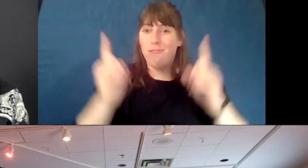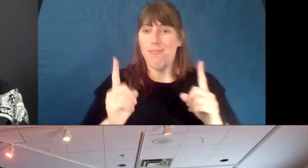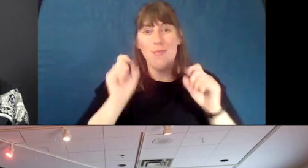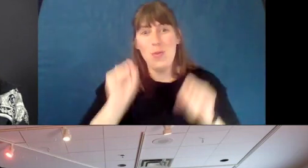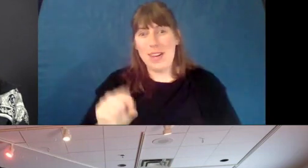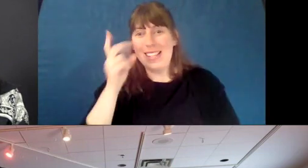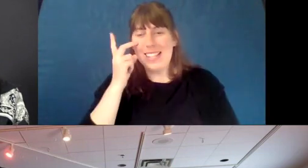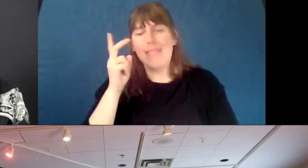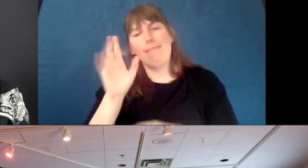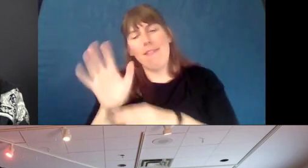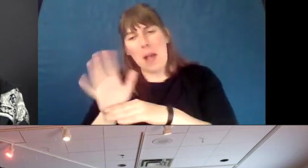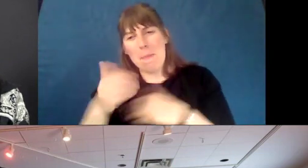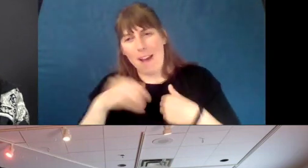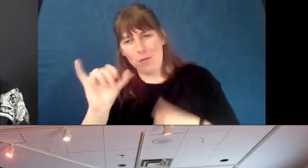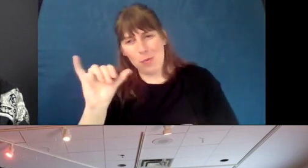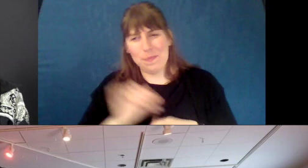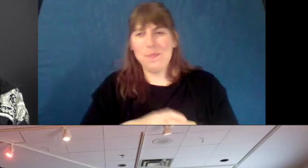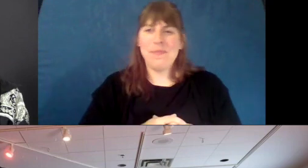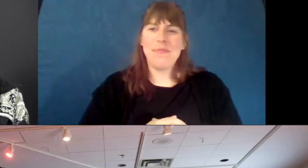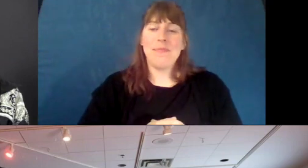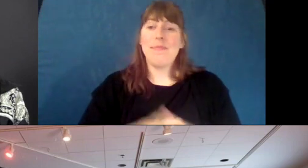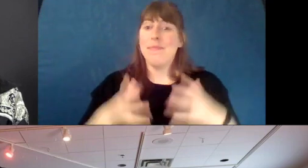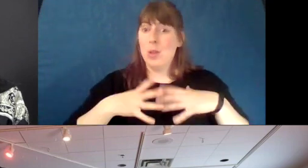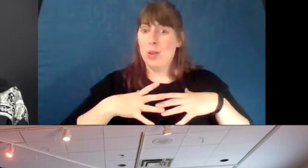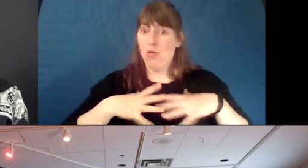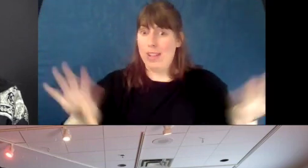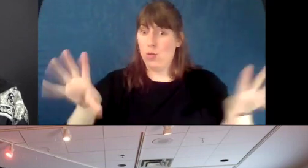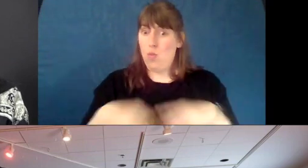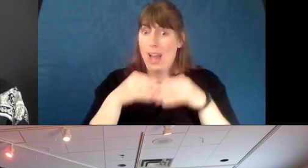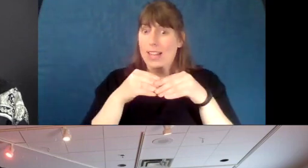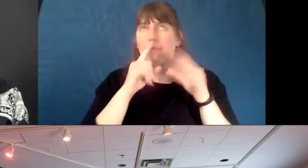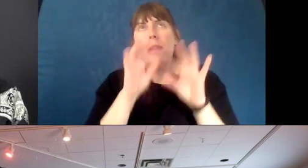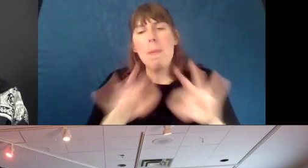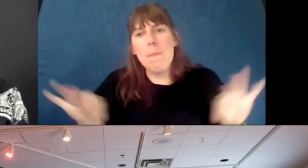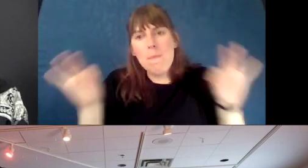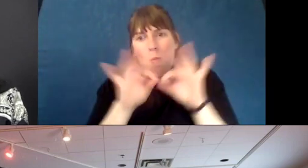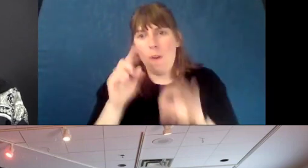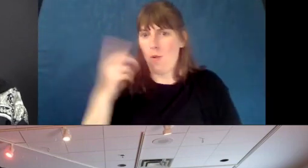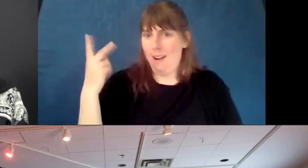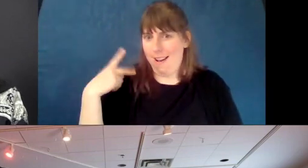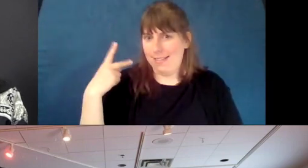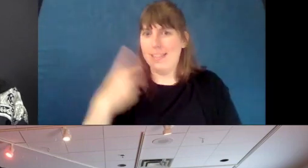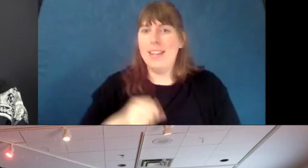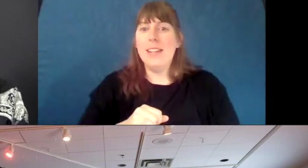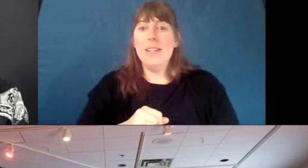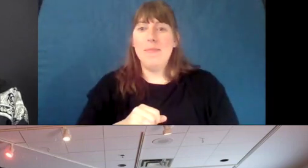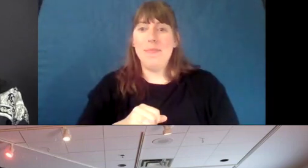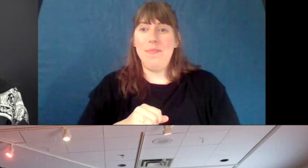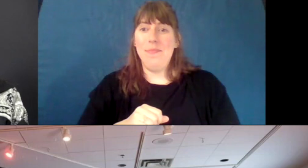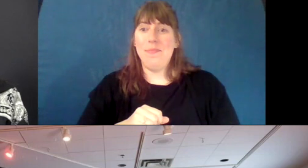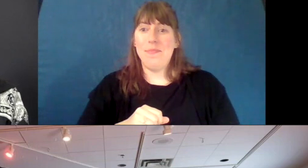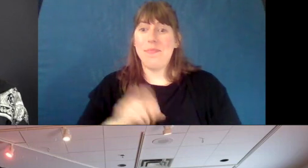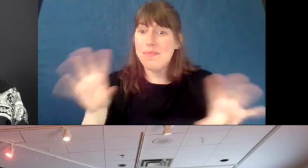film. And the wedding dresses are really important to us, because they were the impetus of the whole